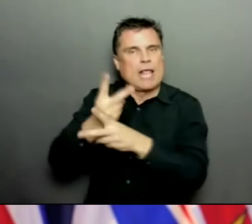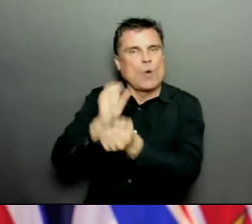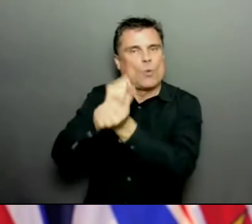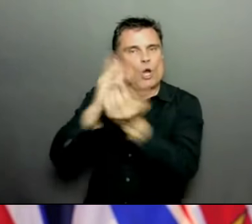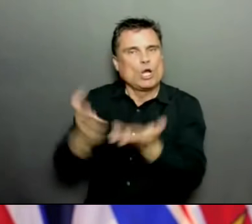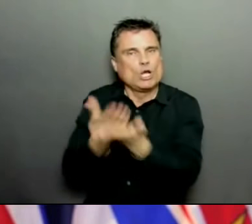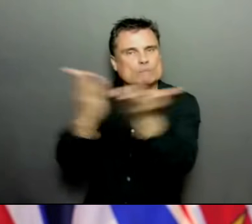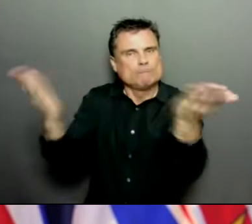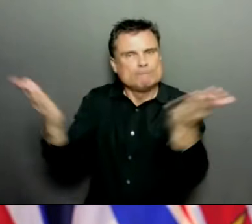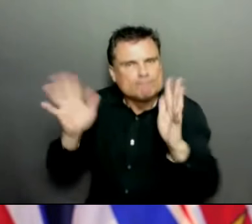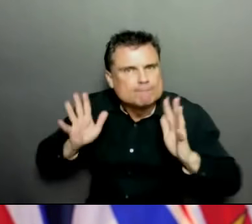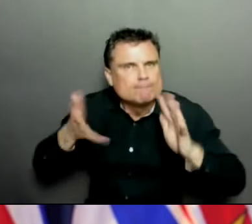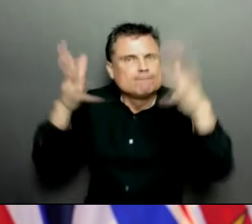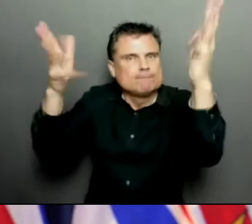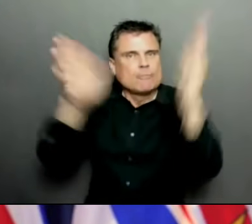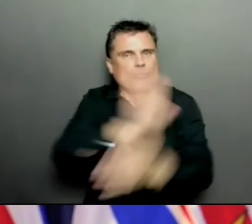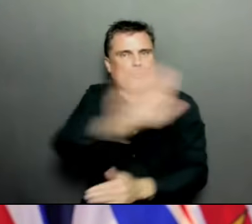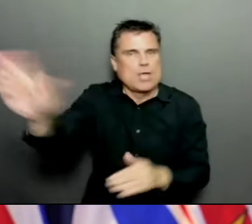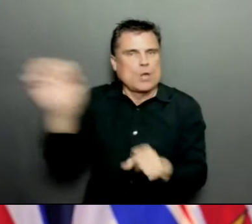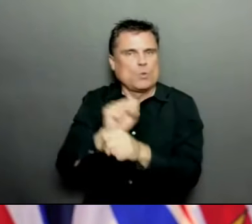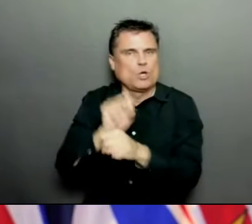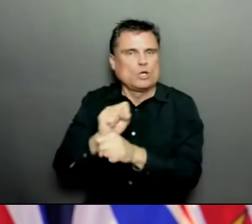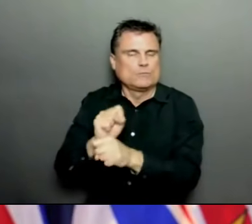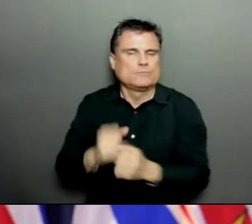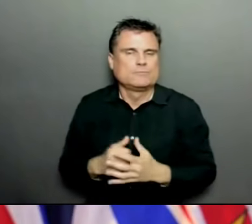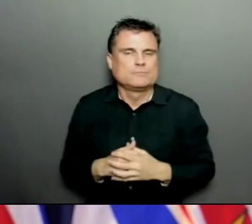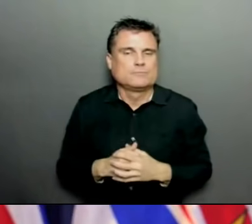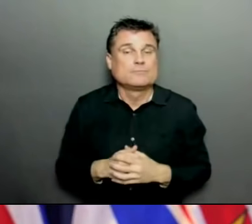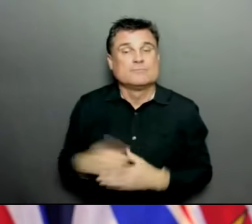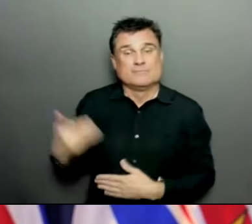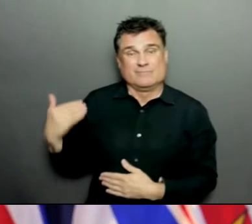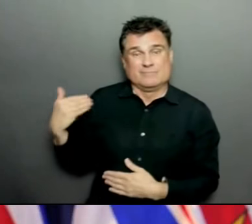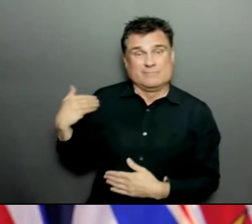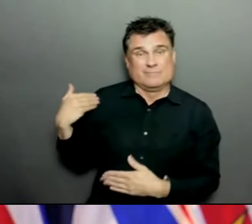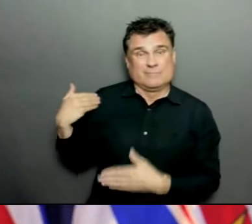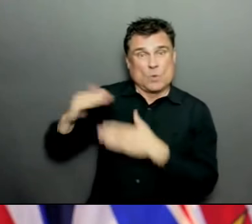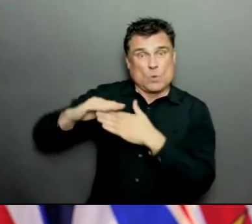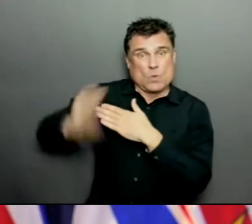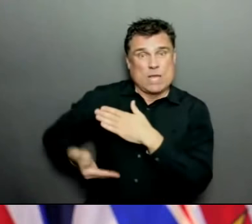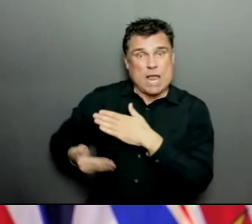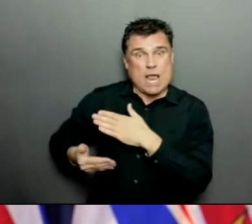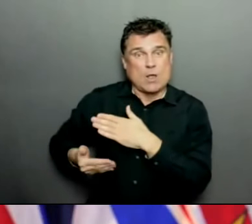right now, there is great hope, currently right now with vaccines but there's also a huge